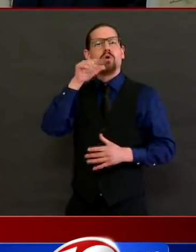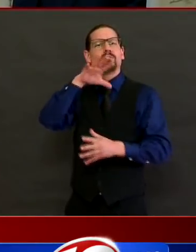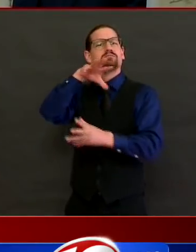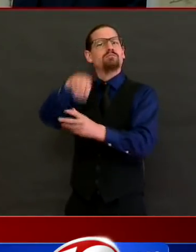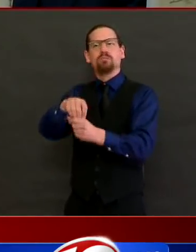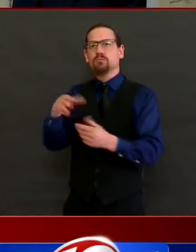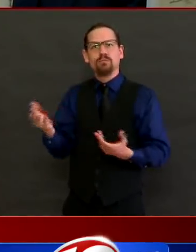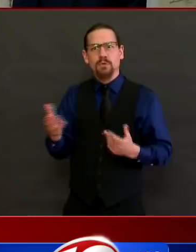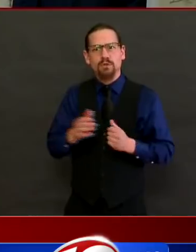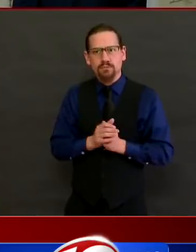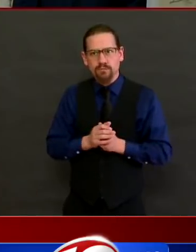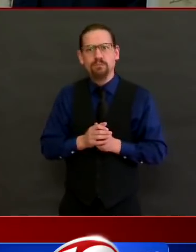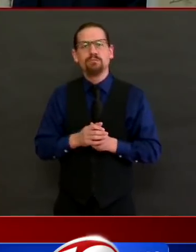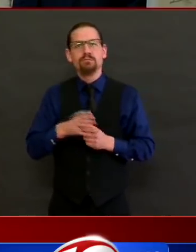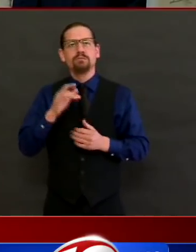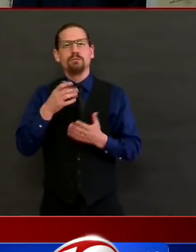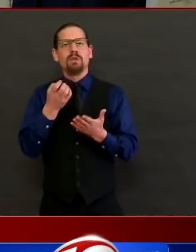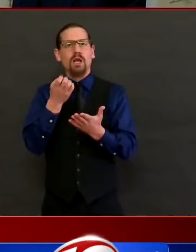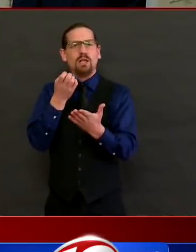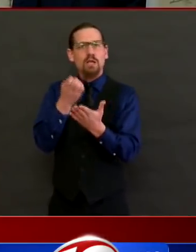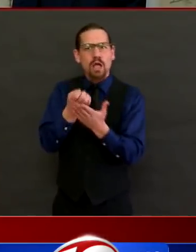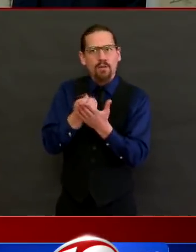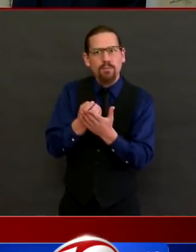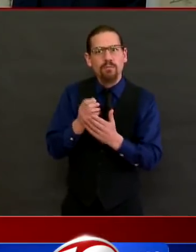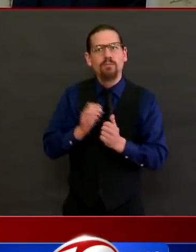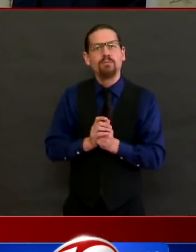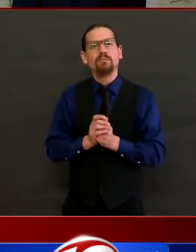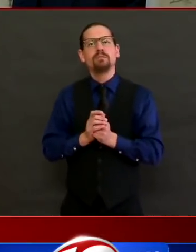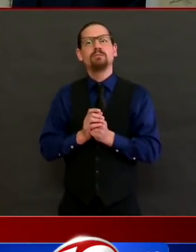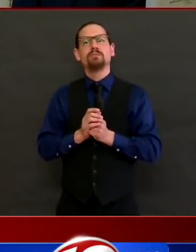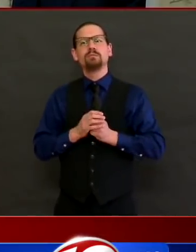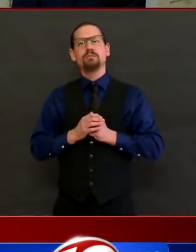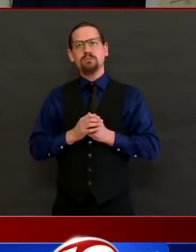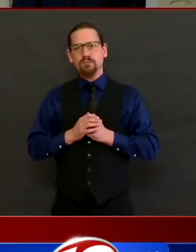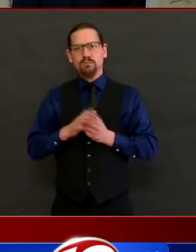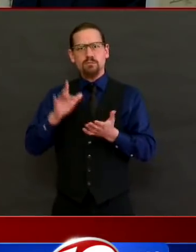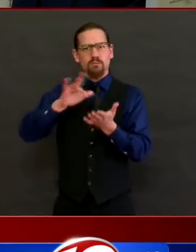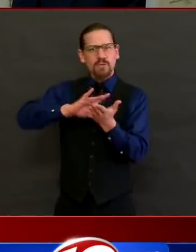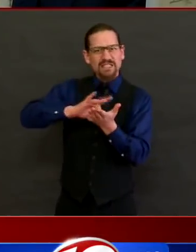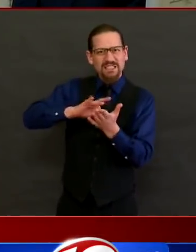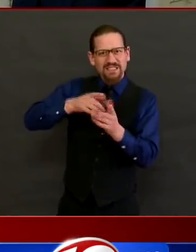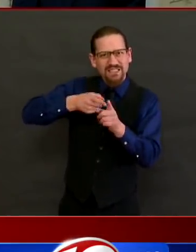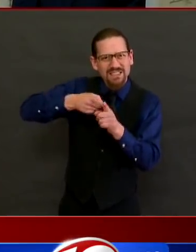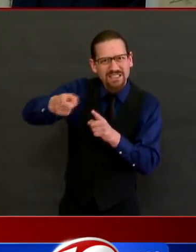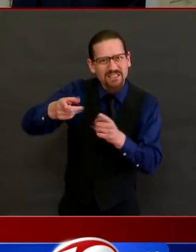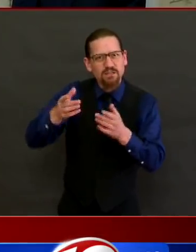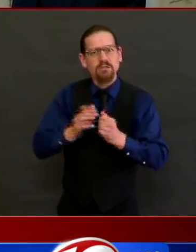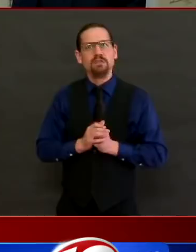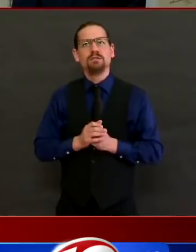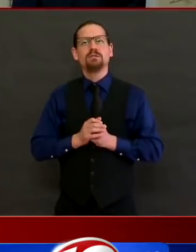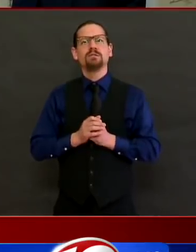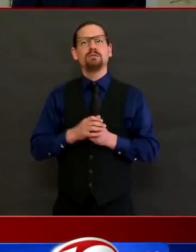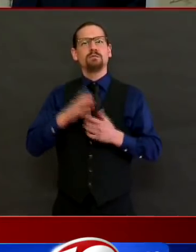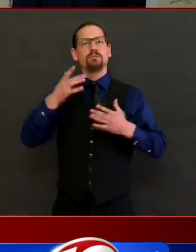IT. IT INCLUDES ECONOMISTS, EPIDEMIOLOGISTS, TOXICOLOGISTS,